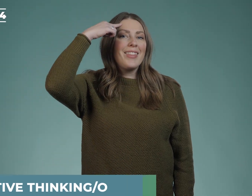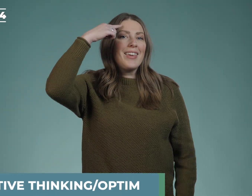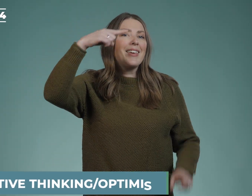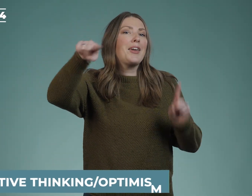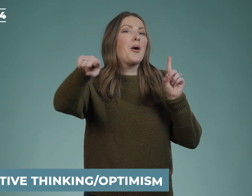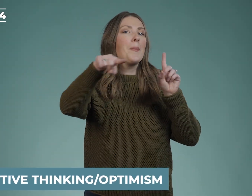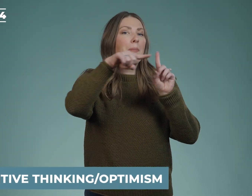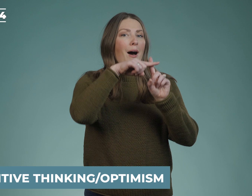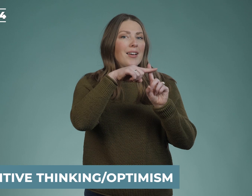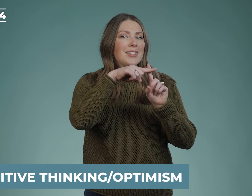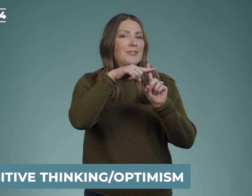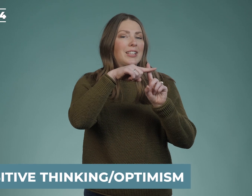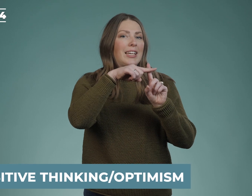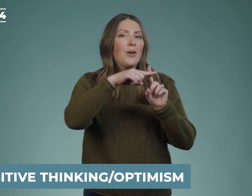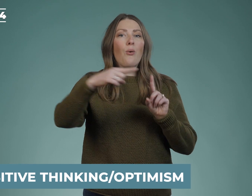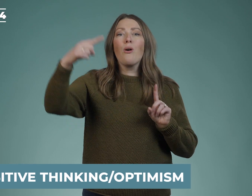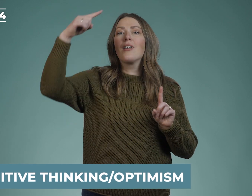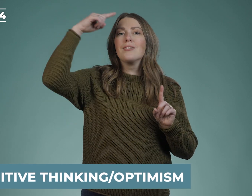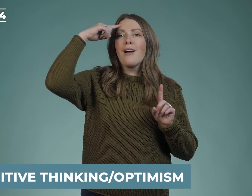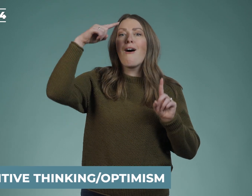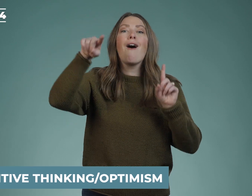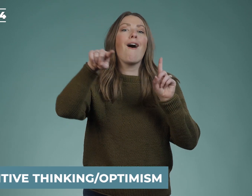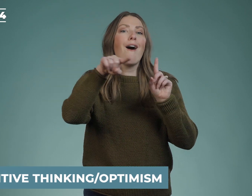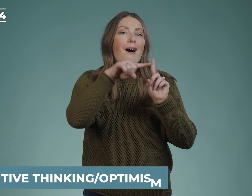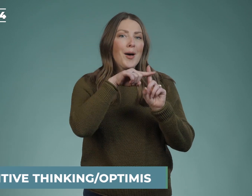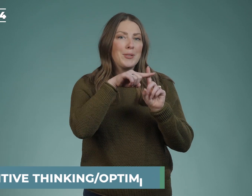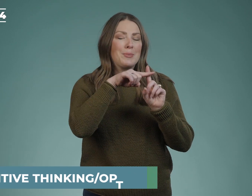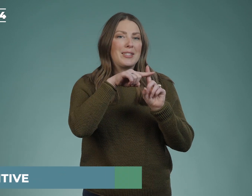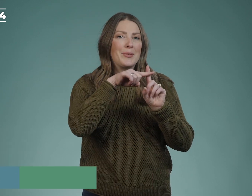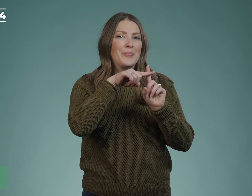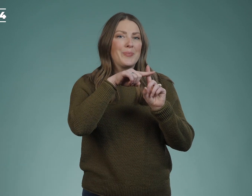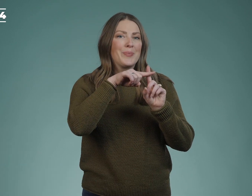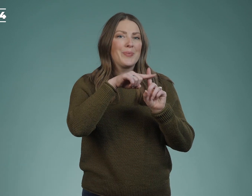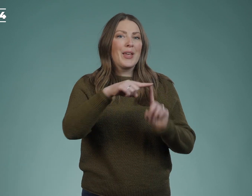Thinking positively or optimism.